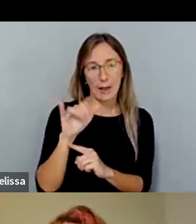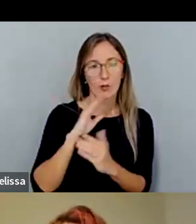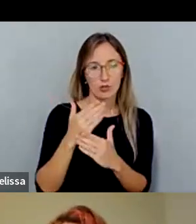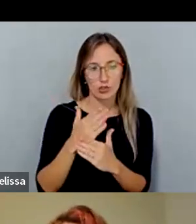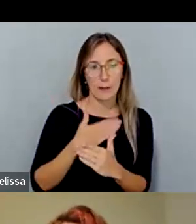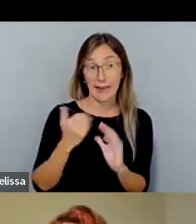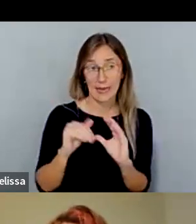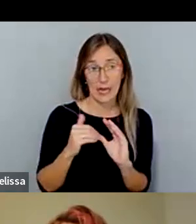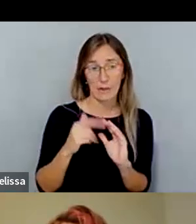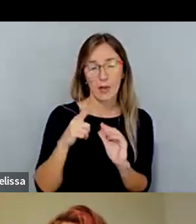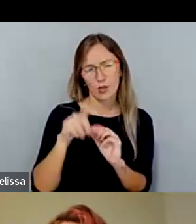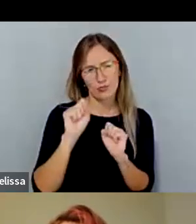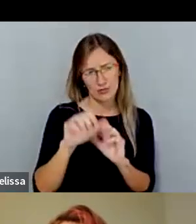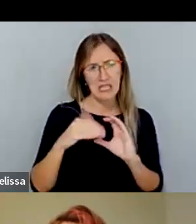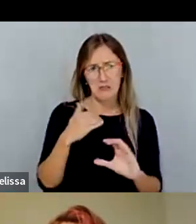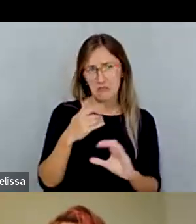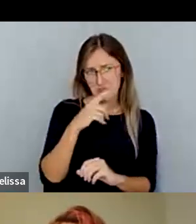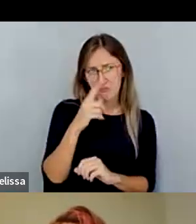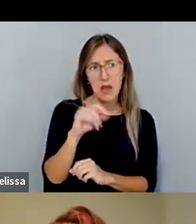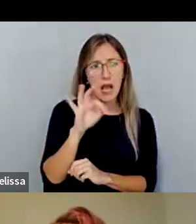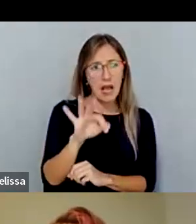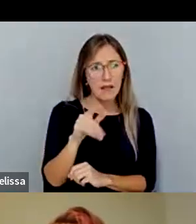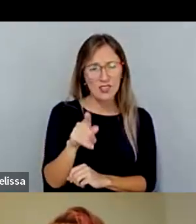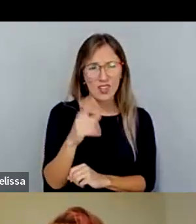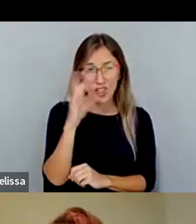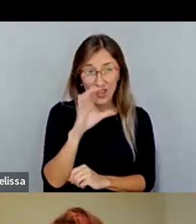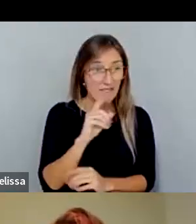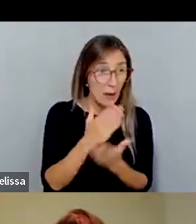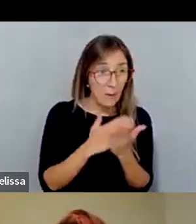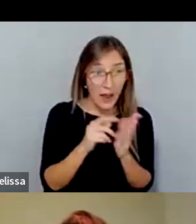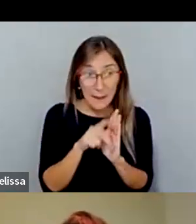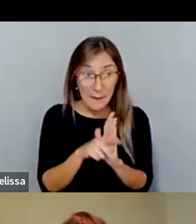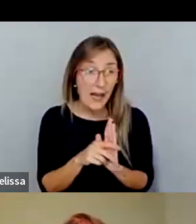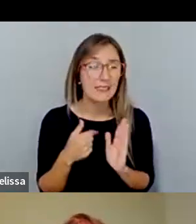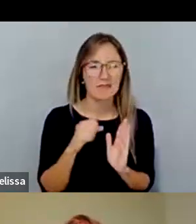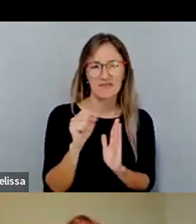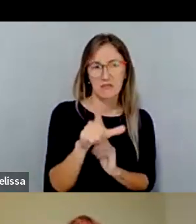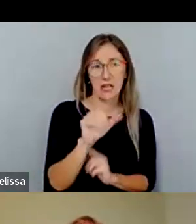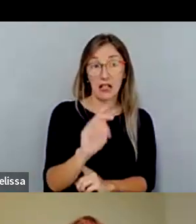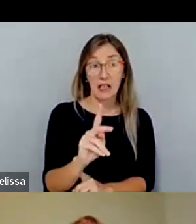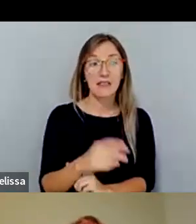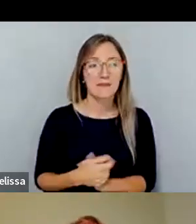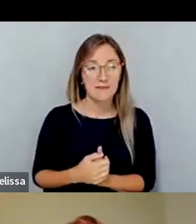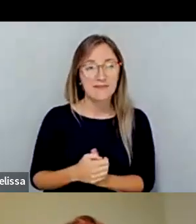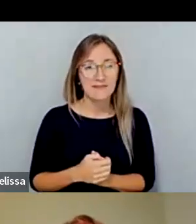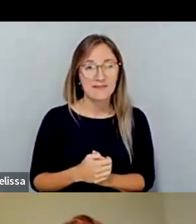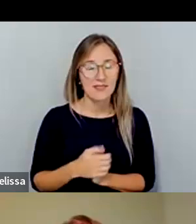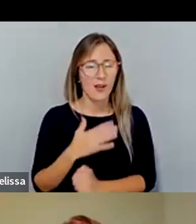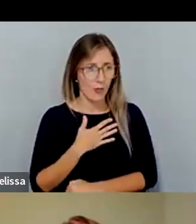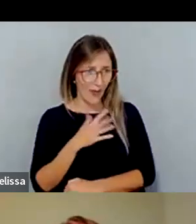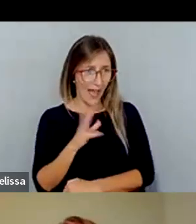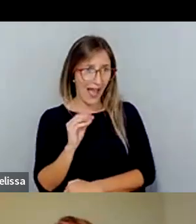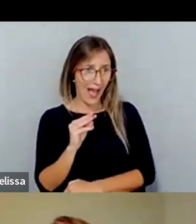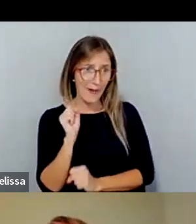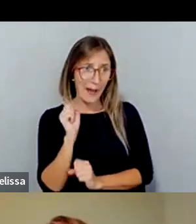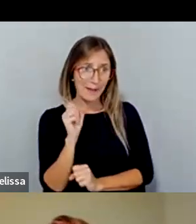If you need a link to a particular part of policy, if you sent